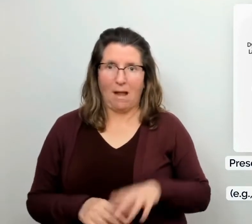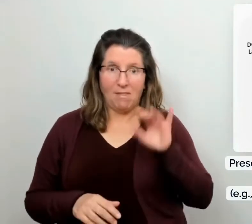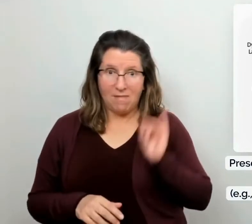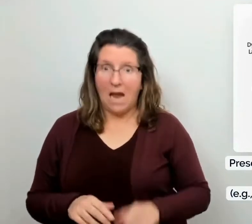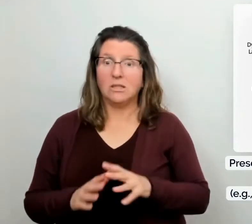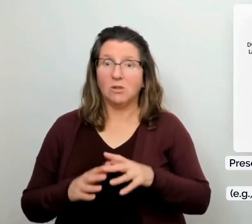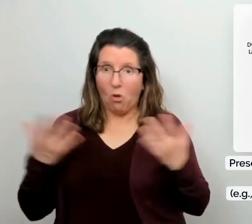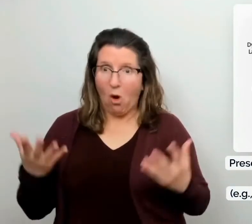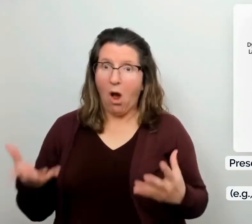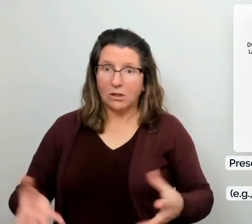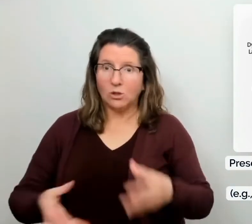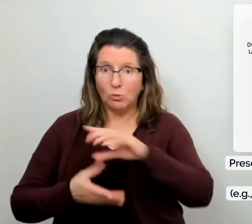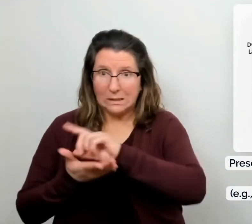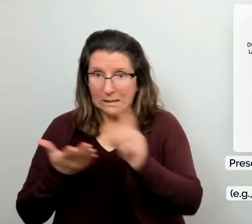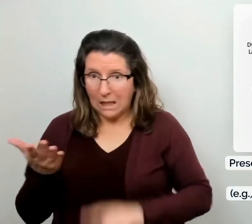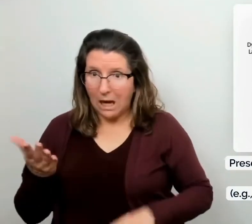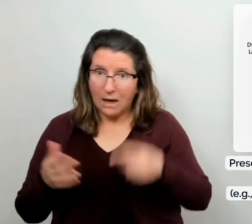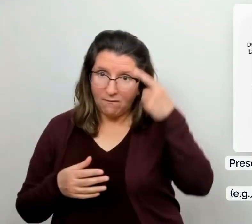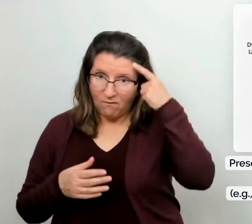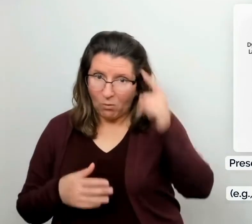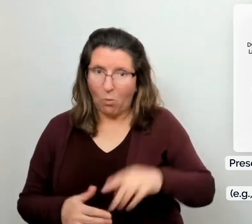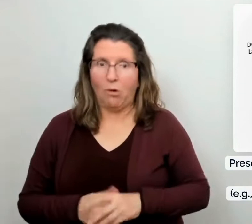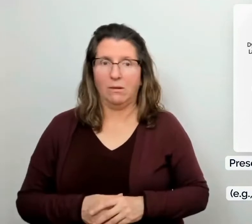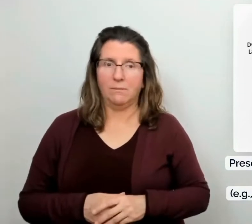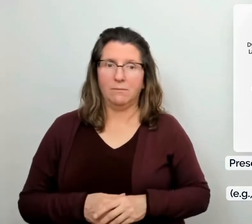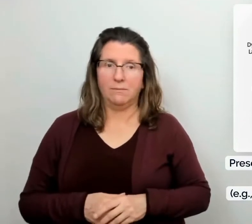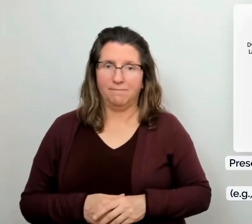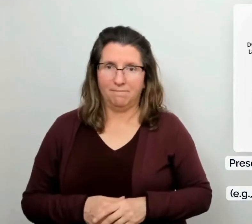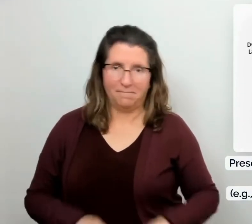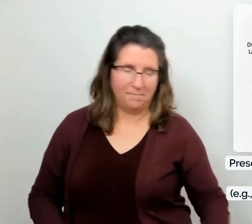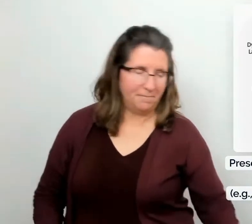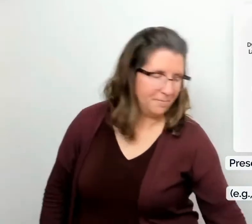That's a lot of information and features to design for!